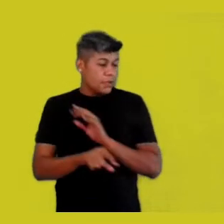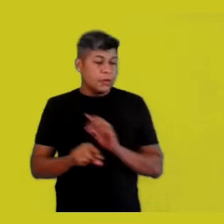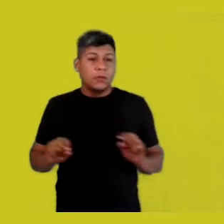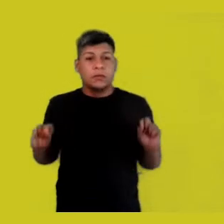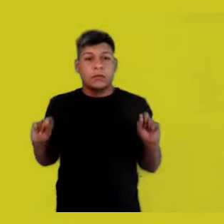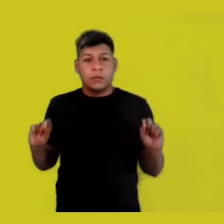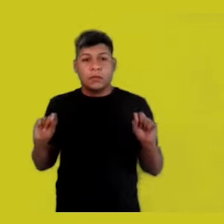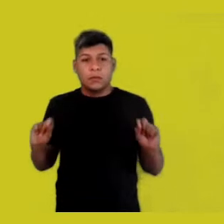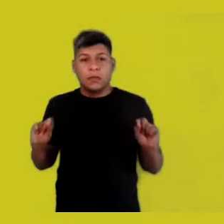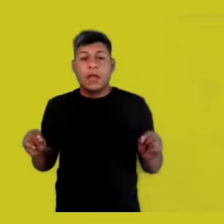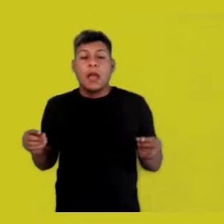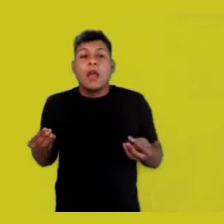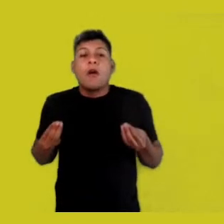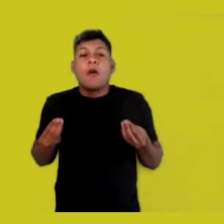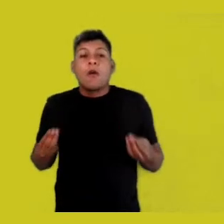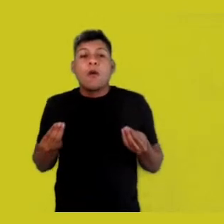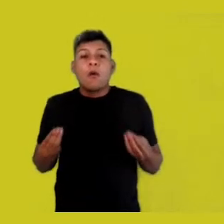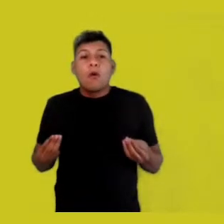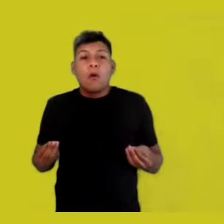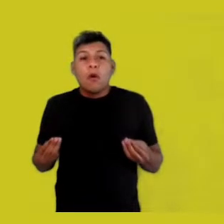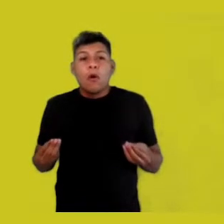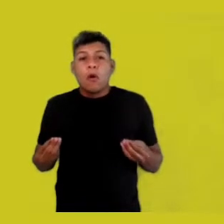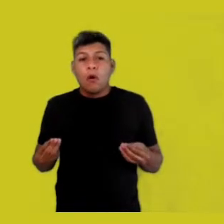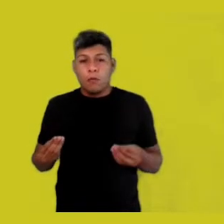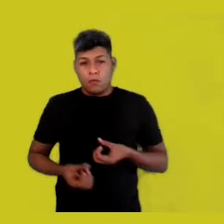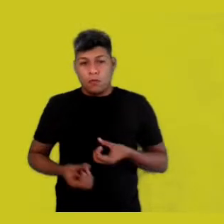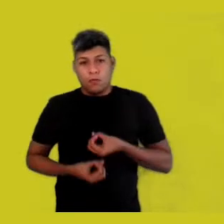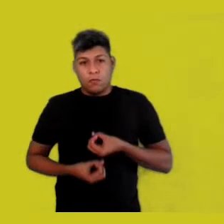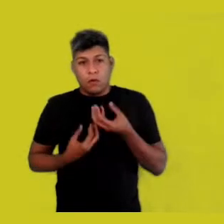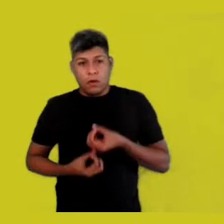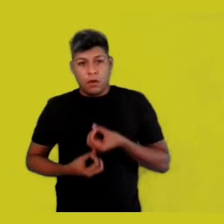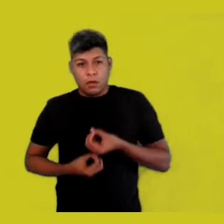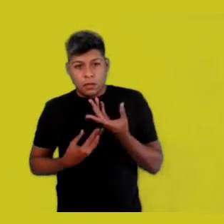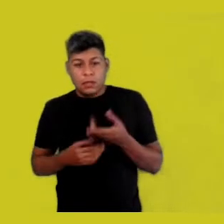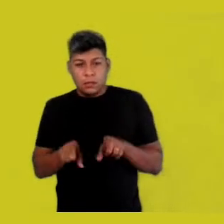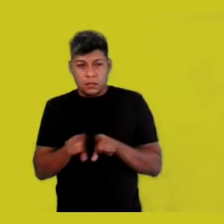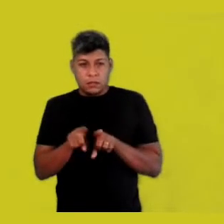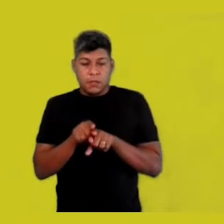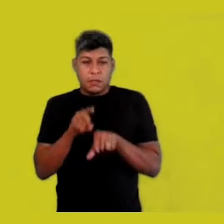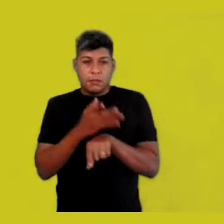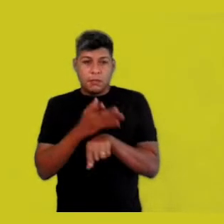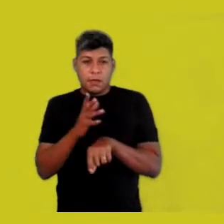how, not only in poetics, but also in the practice of contemporaneity,